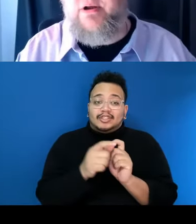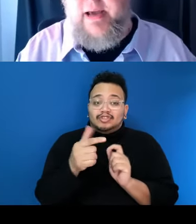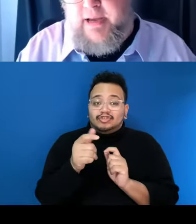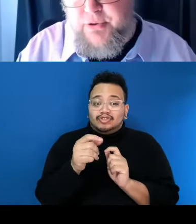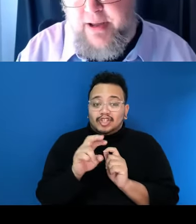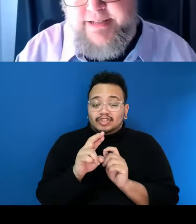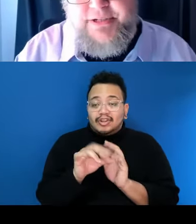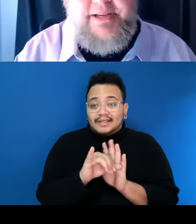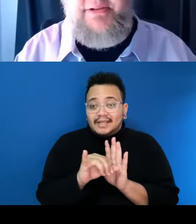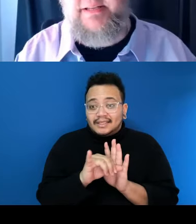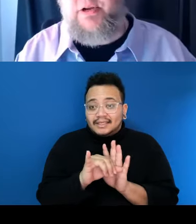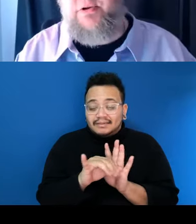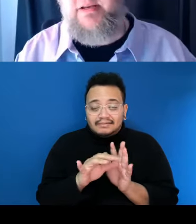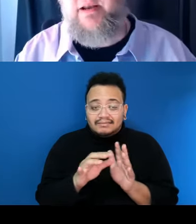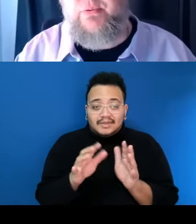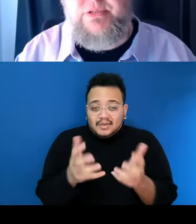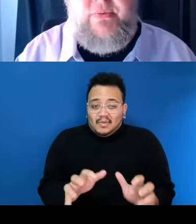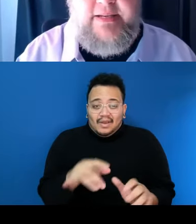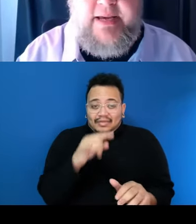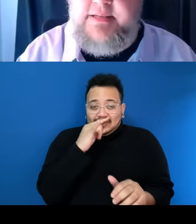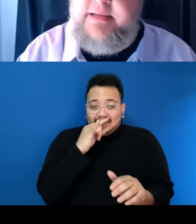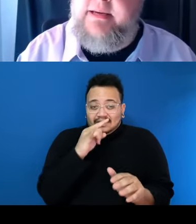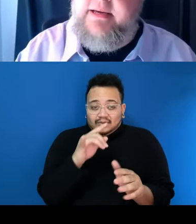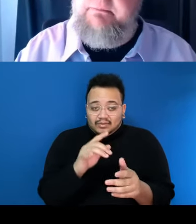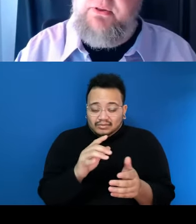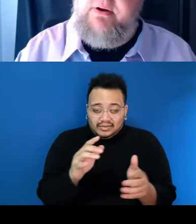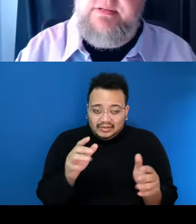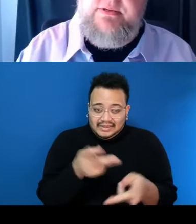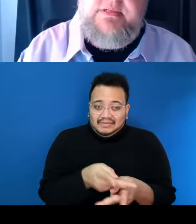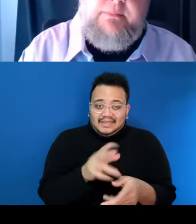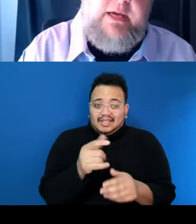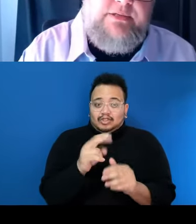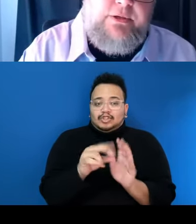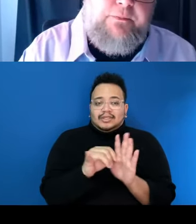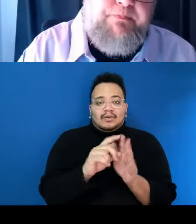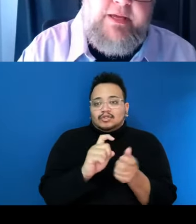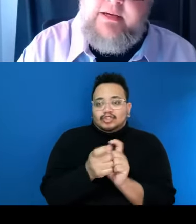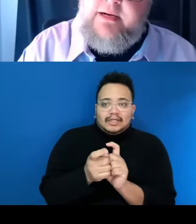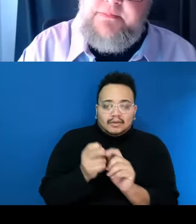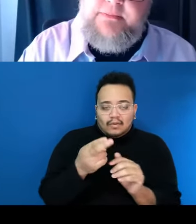who are not trying to change their kids' gender identity, which is fantastic, but there are still some that do.